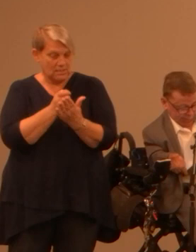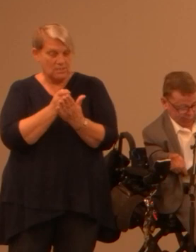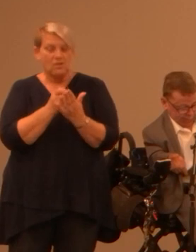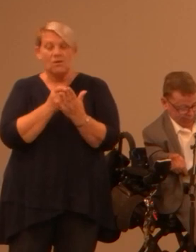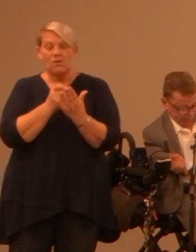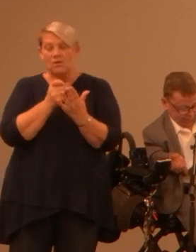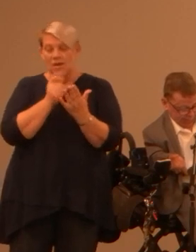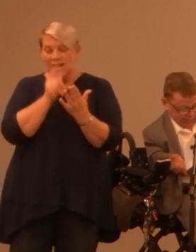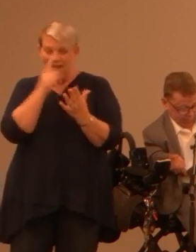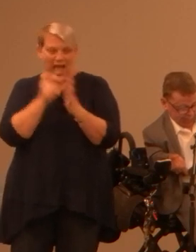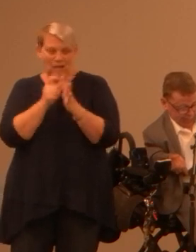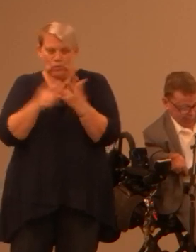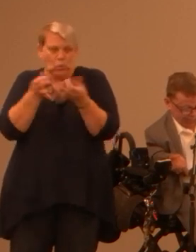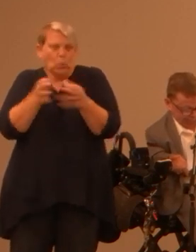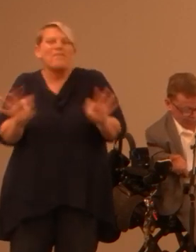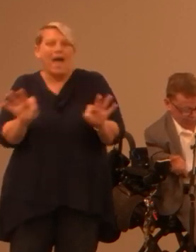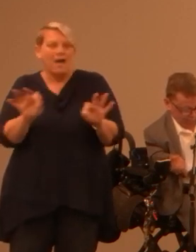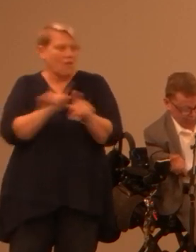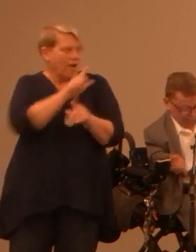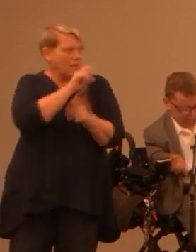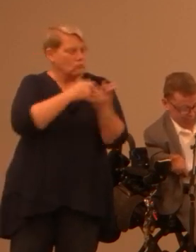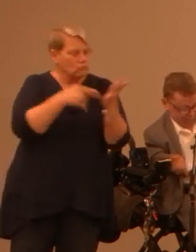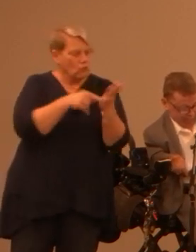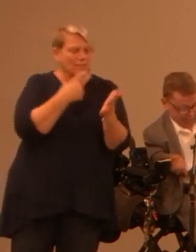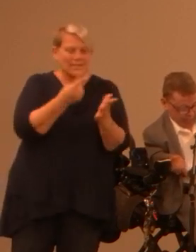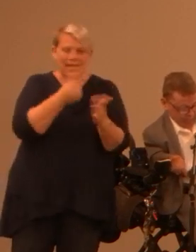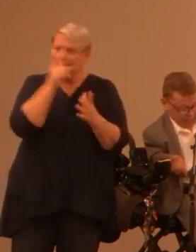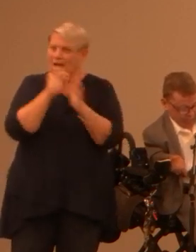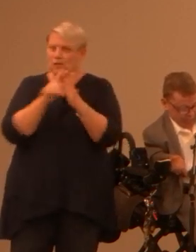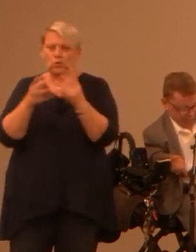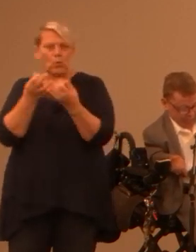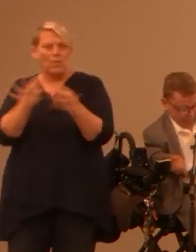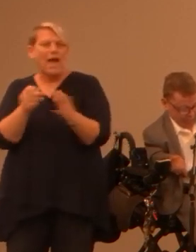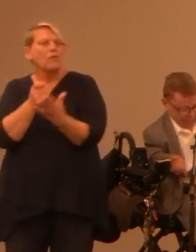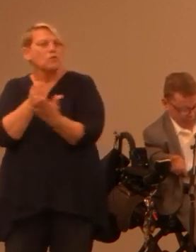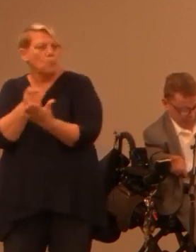do these events as Scott said without the sponsors. And they are provided